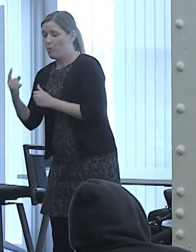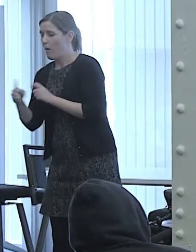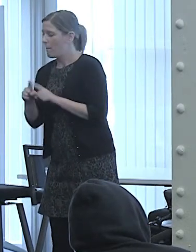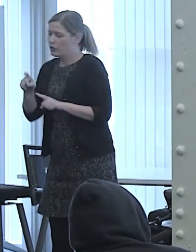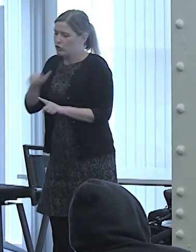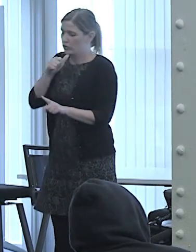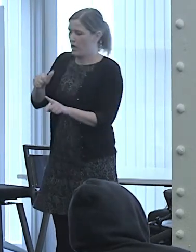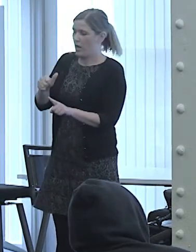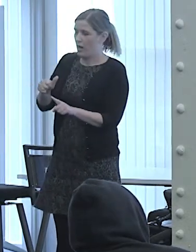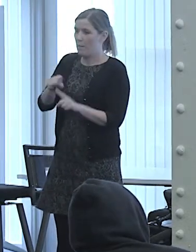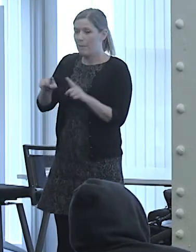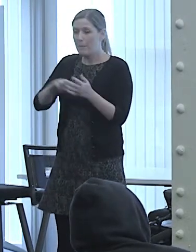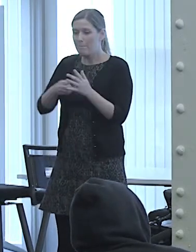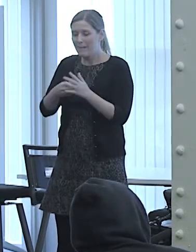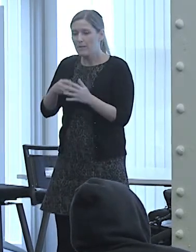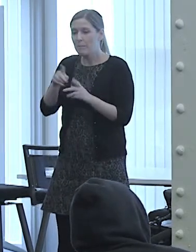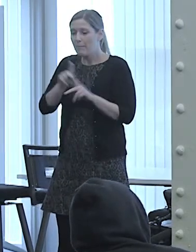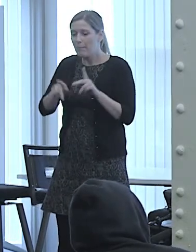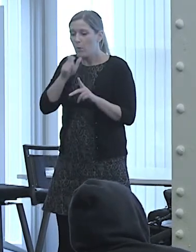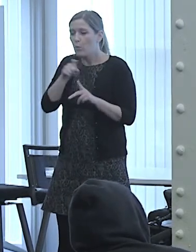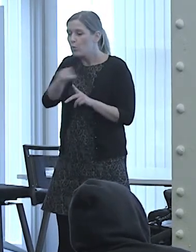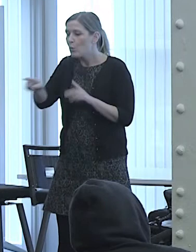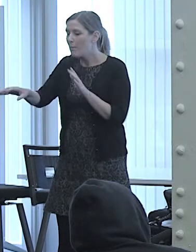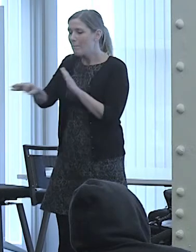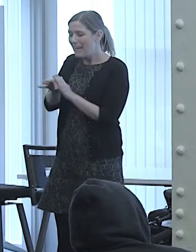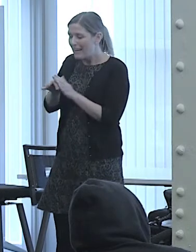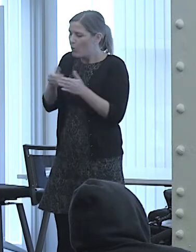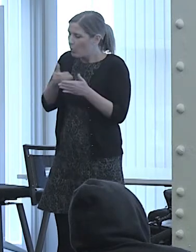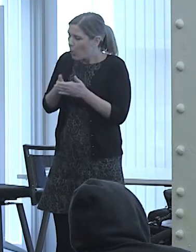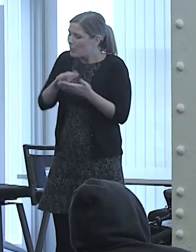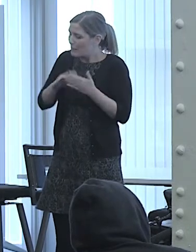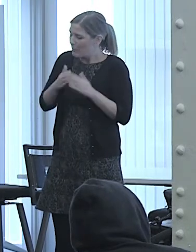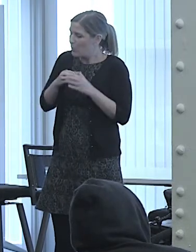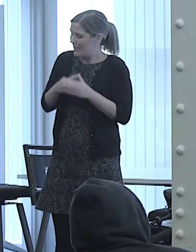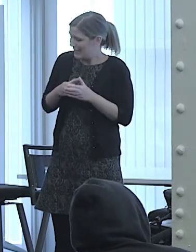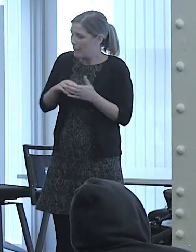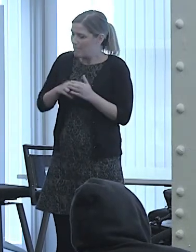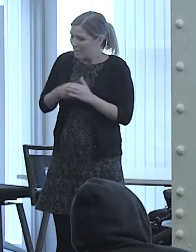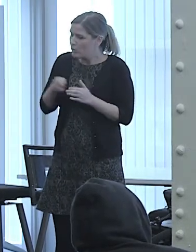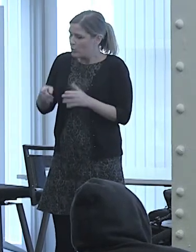The people you choose to be in close community with, you are taking on some level of responsibility.